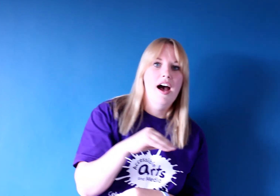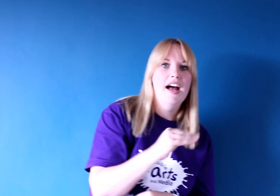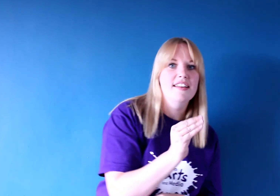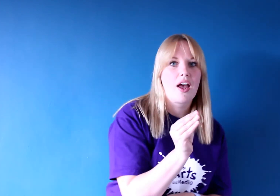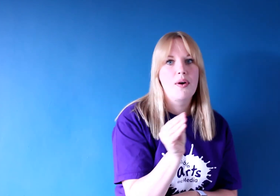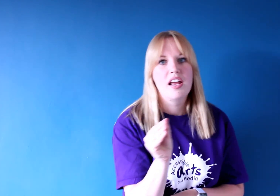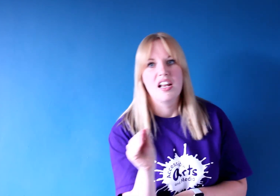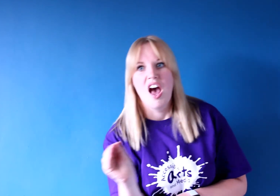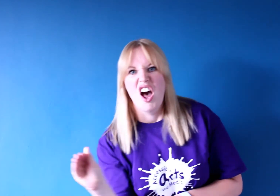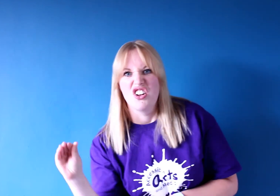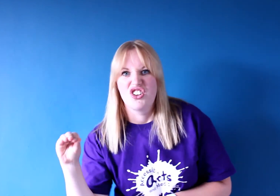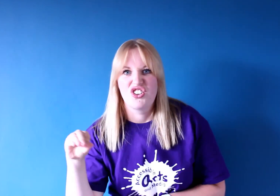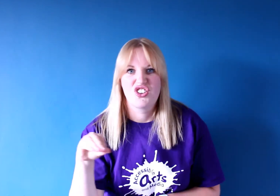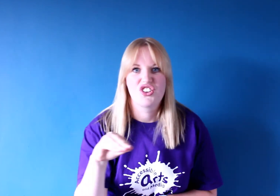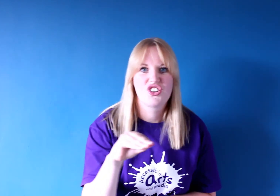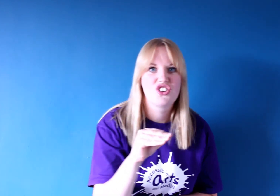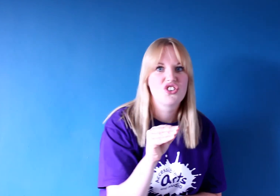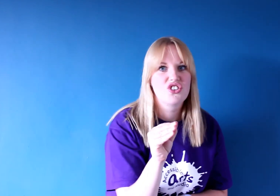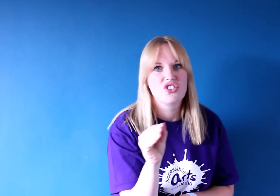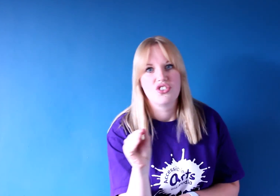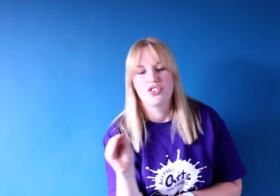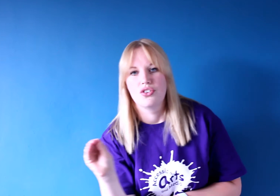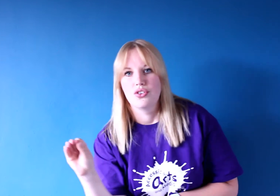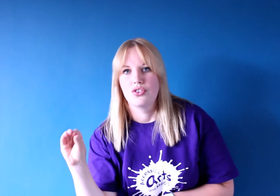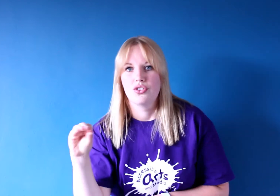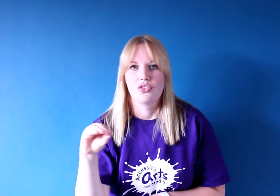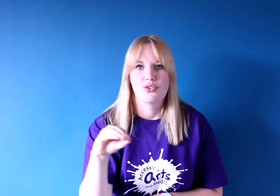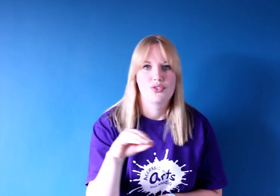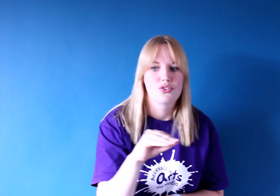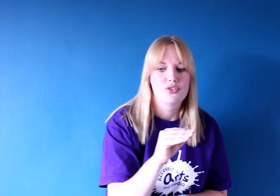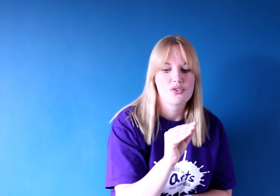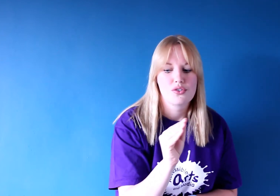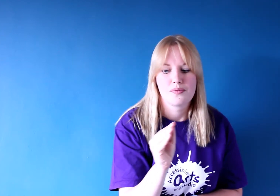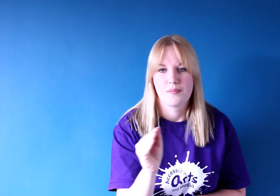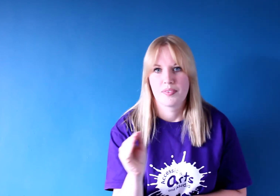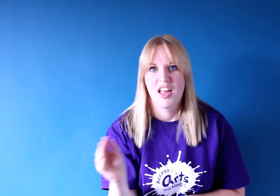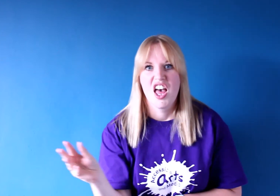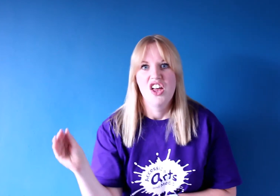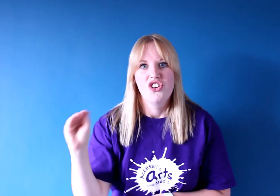and it’s going sssssssss